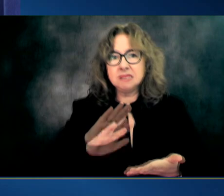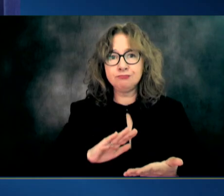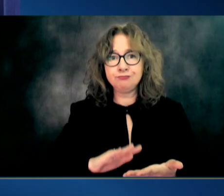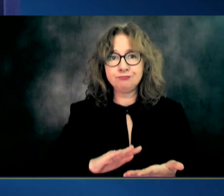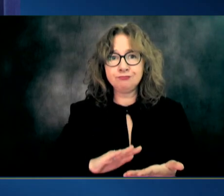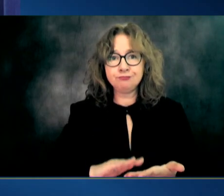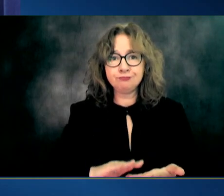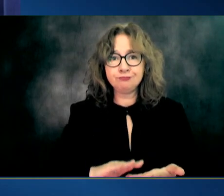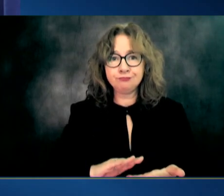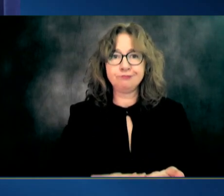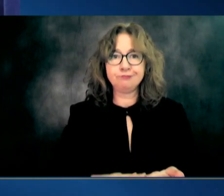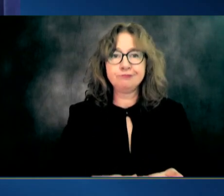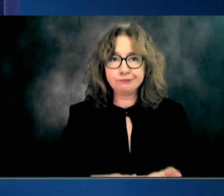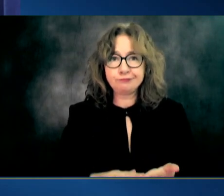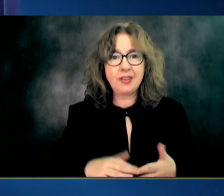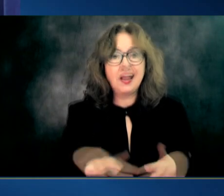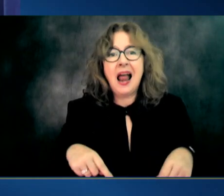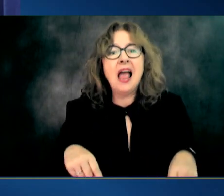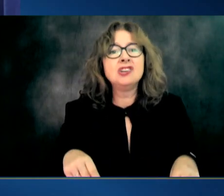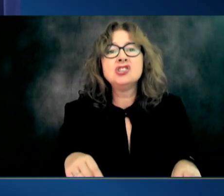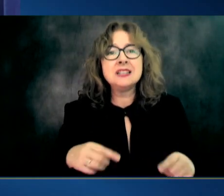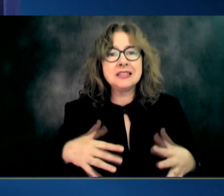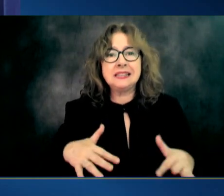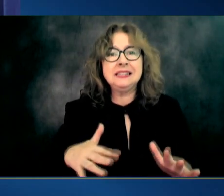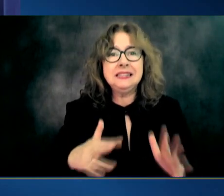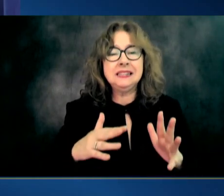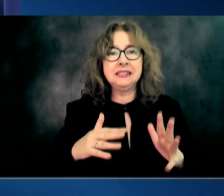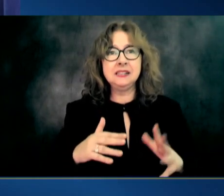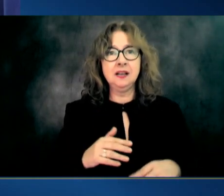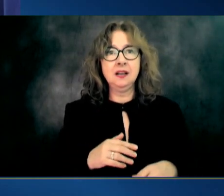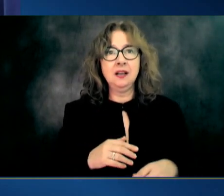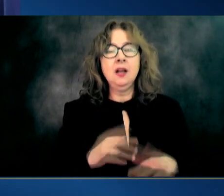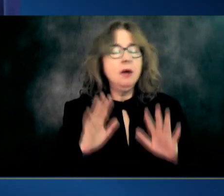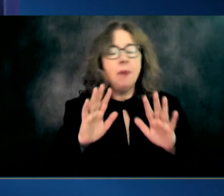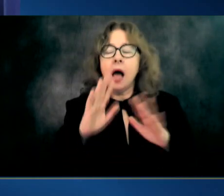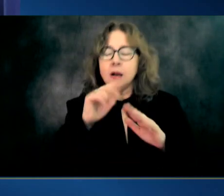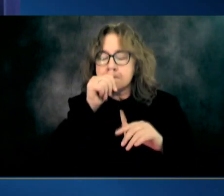then -- but then you get -- you know, you go through the whole thing, and then you get the